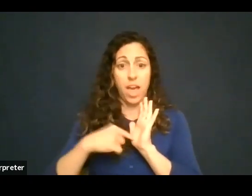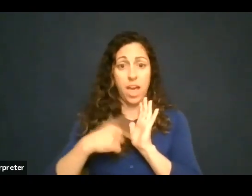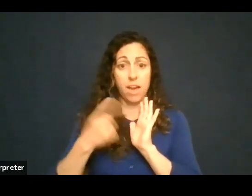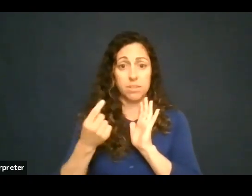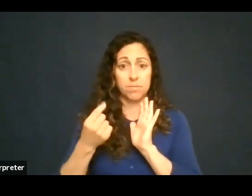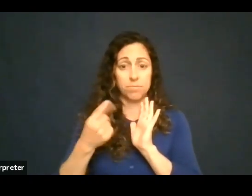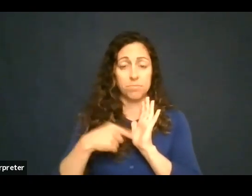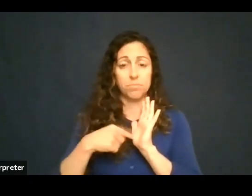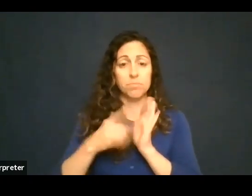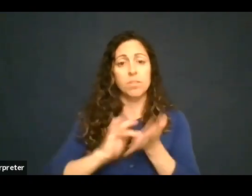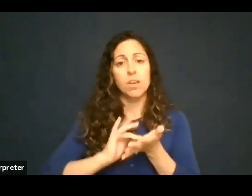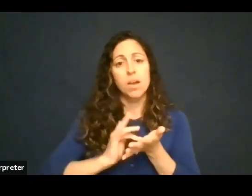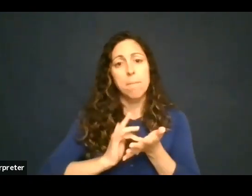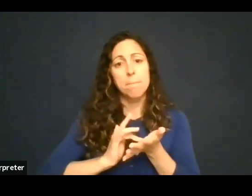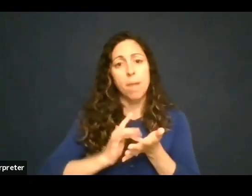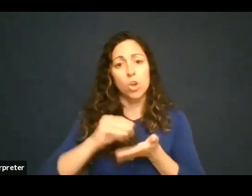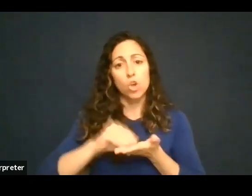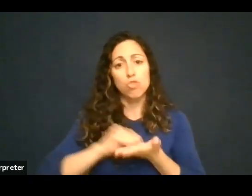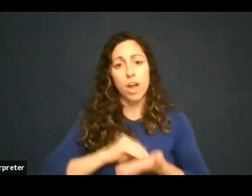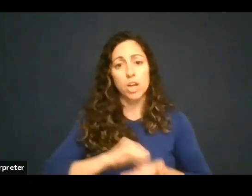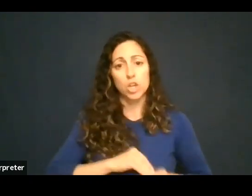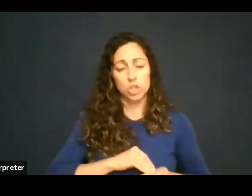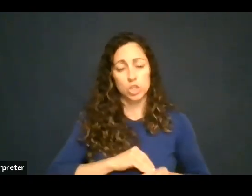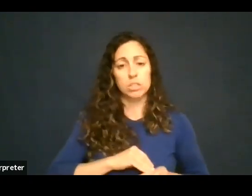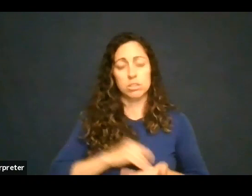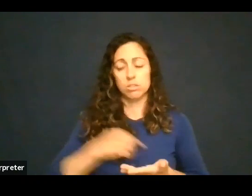in all, in hearing and balance and in vision.